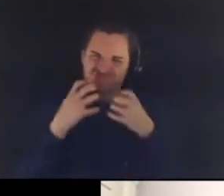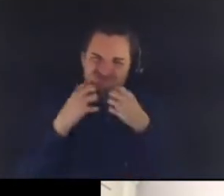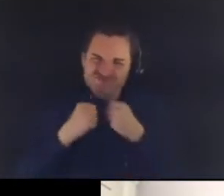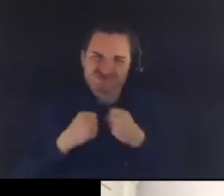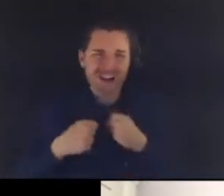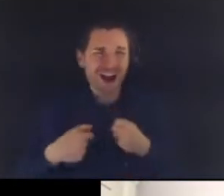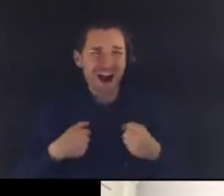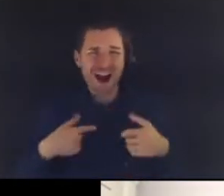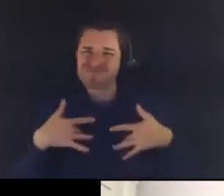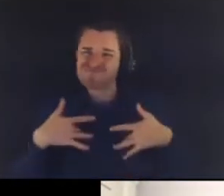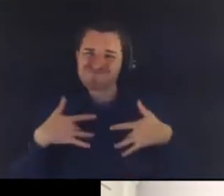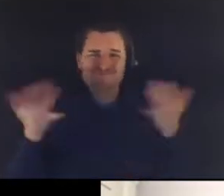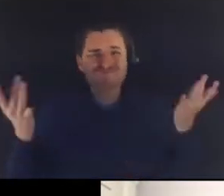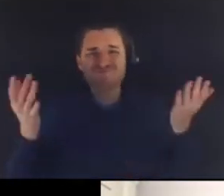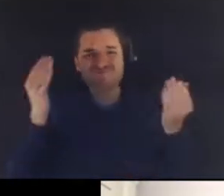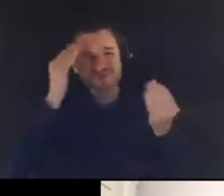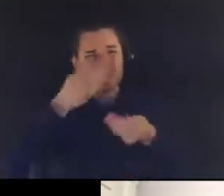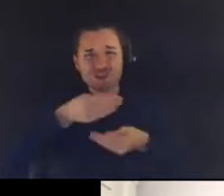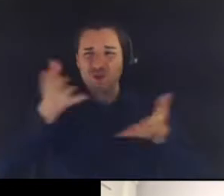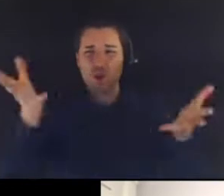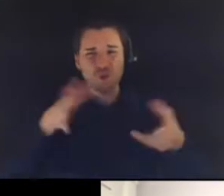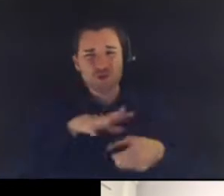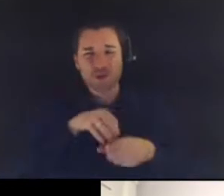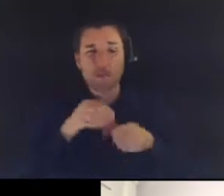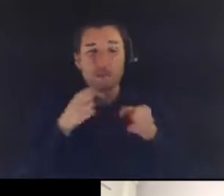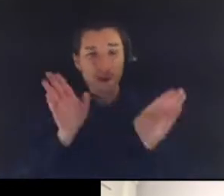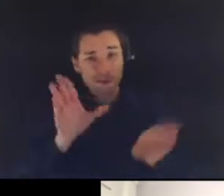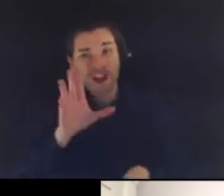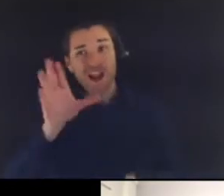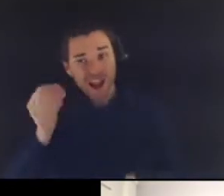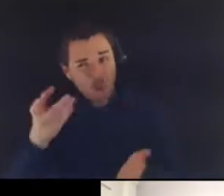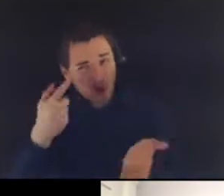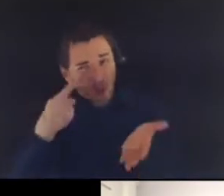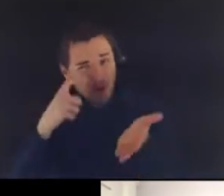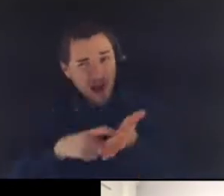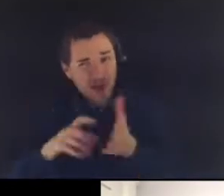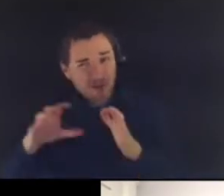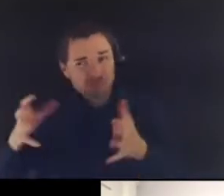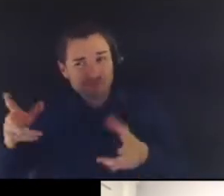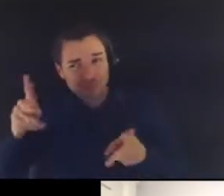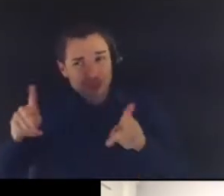in public. But I do want to acknowledge those who are afraid to disclose their disability